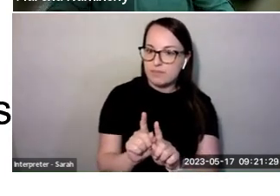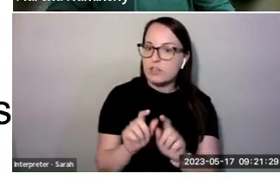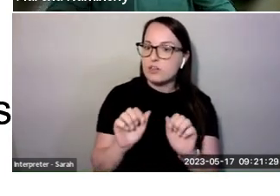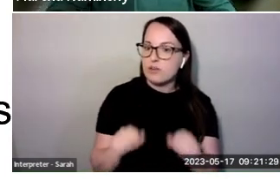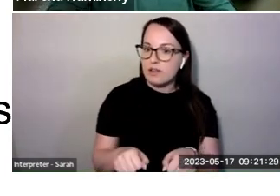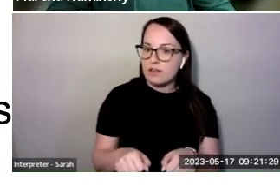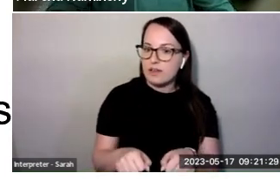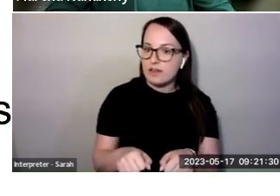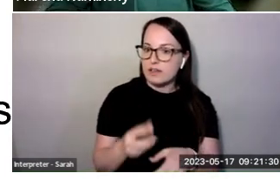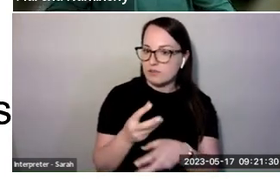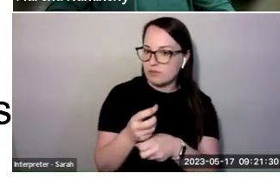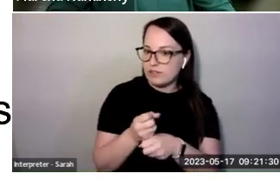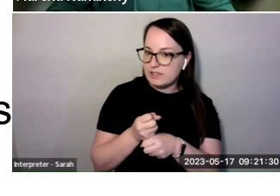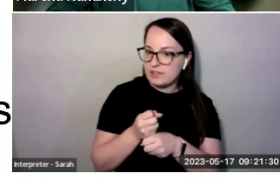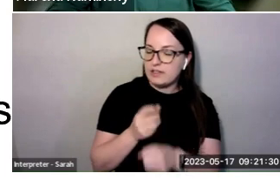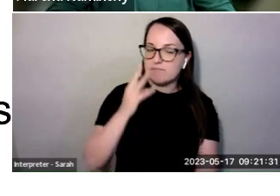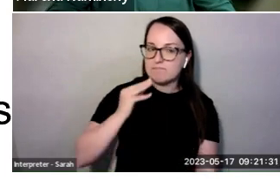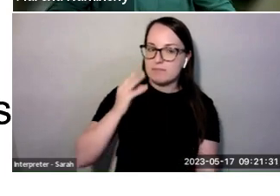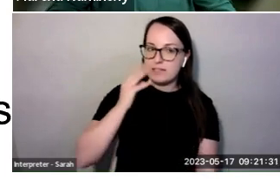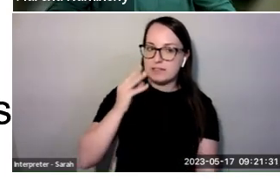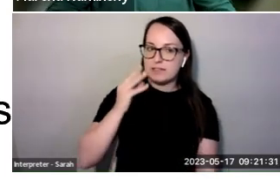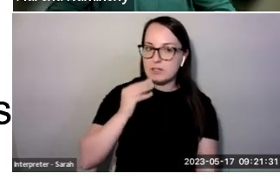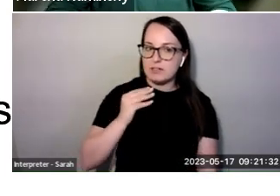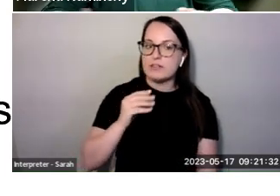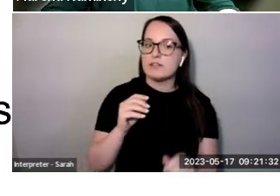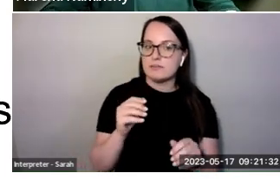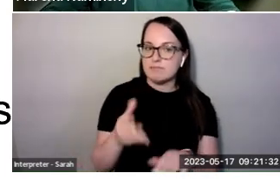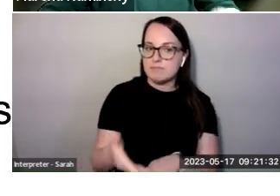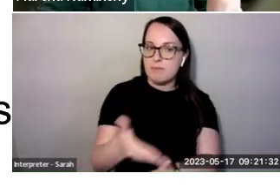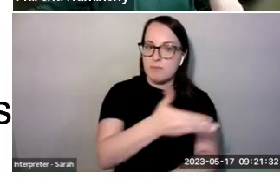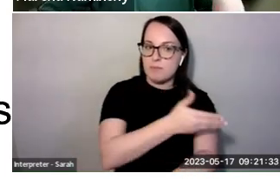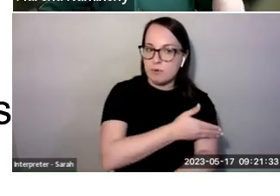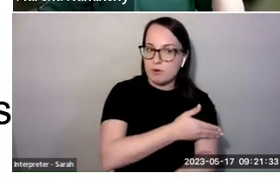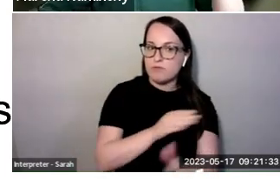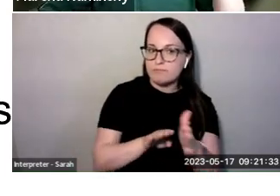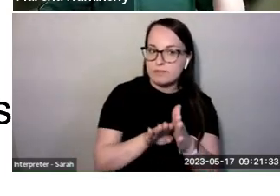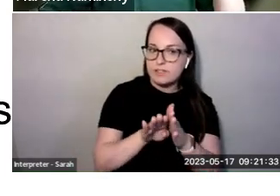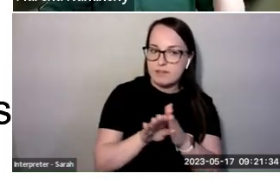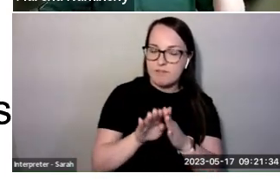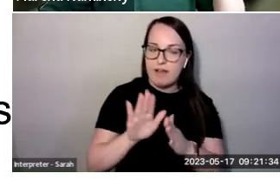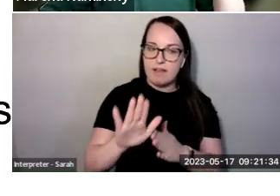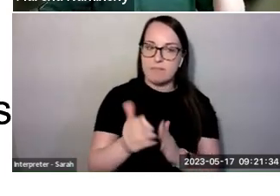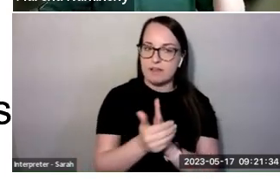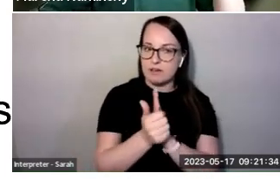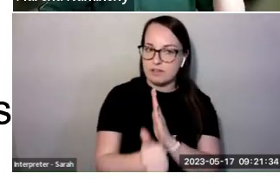licensed interpreters to gain the field experience needed to grow and develop